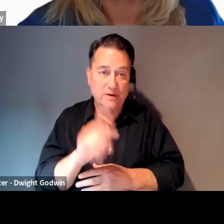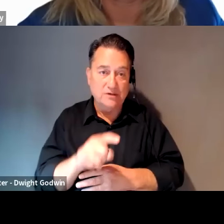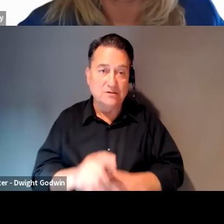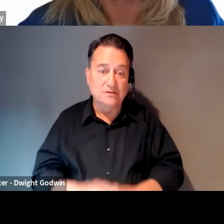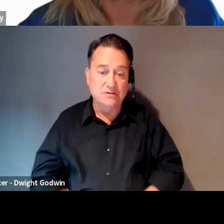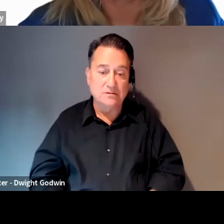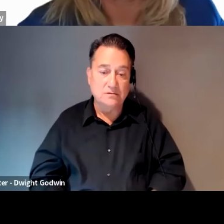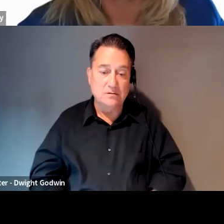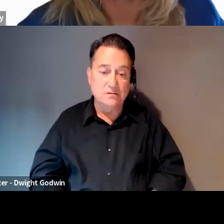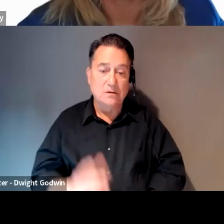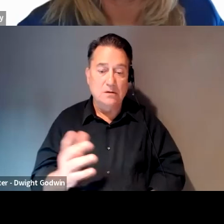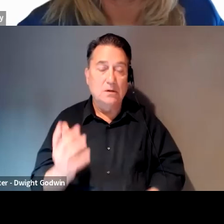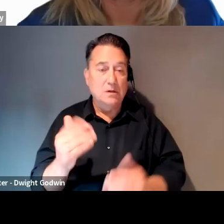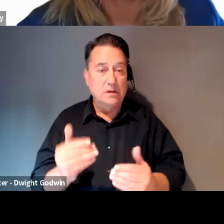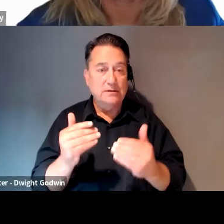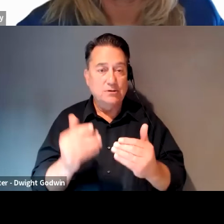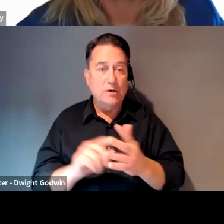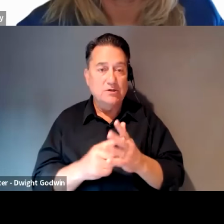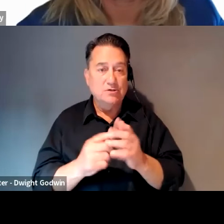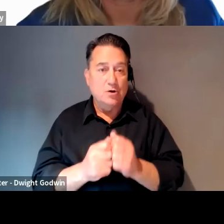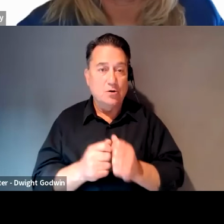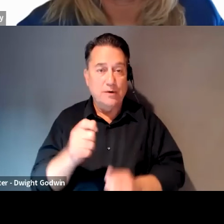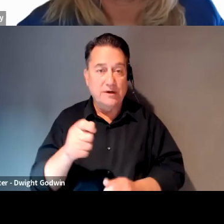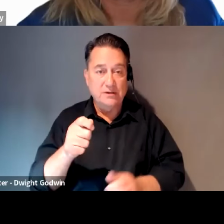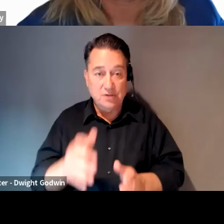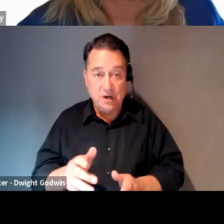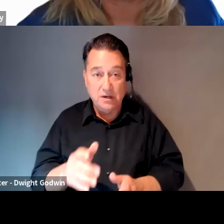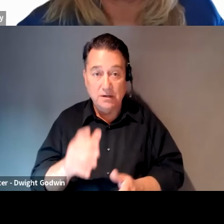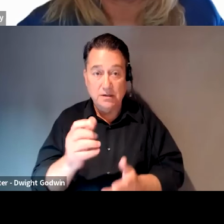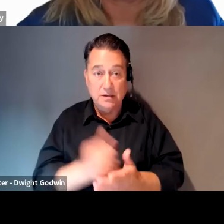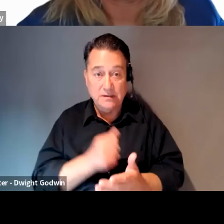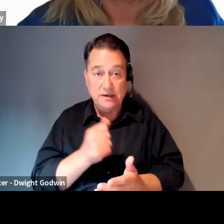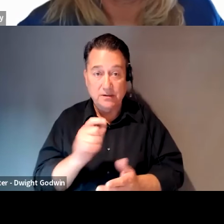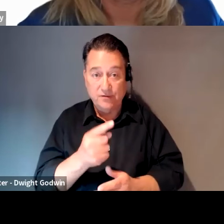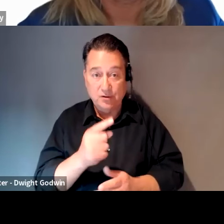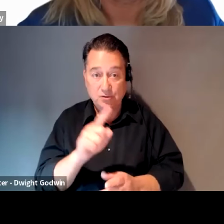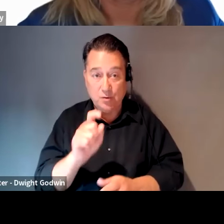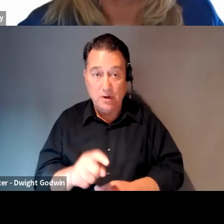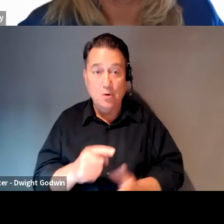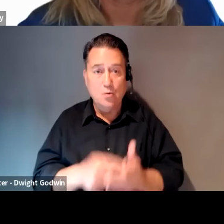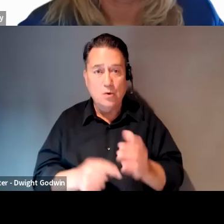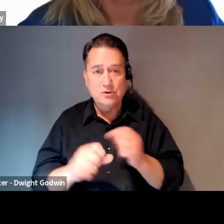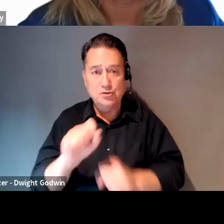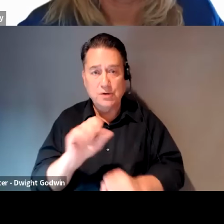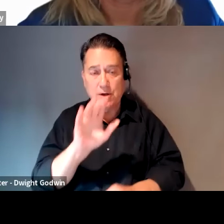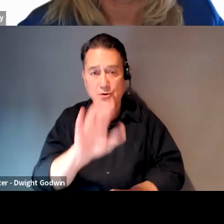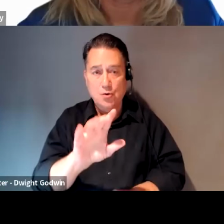So why don't we go ahead and start with Judge, if you can take this first one. What strategy has your family treatment court used